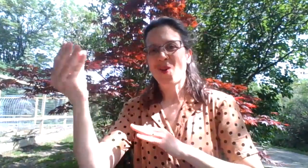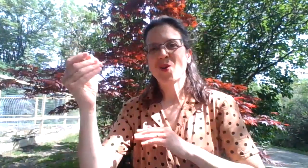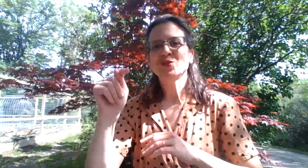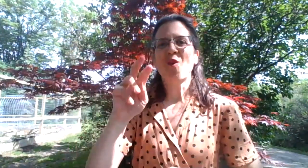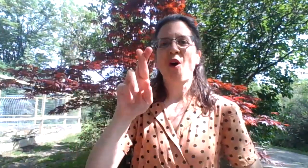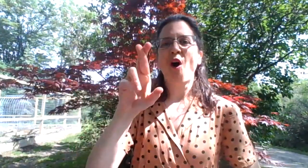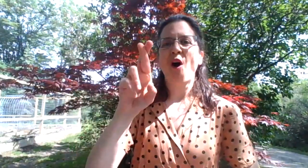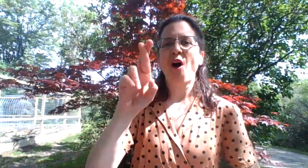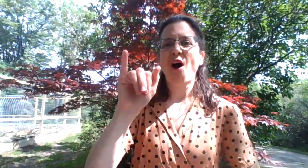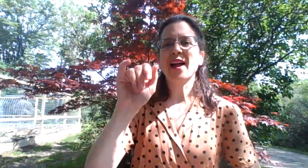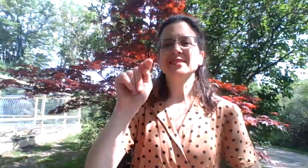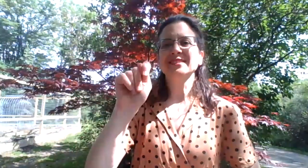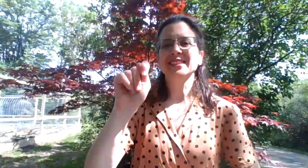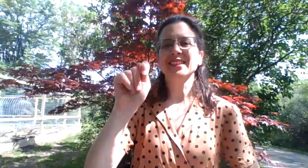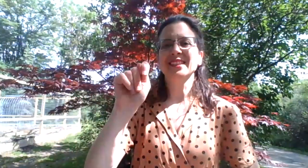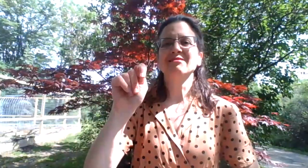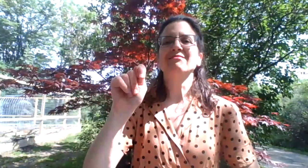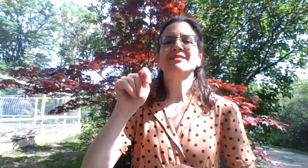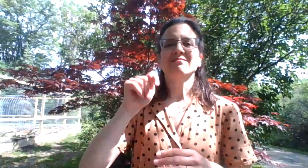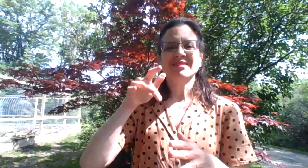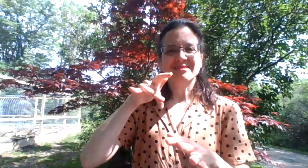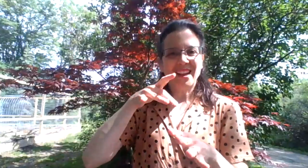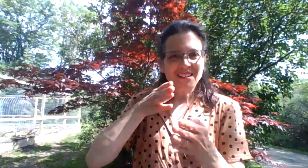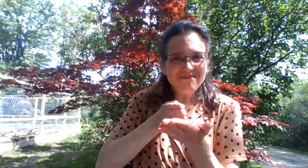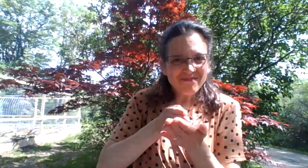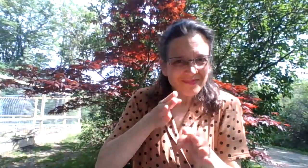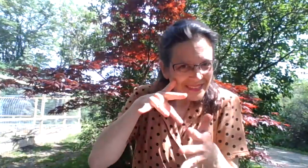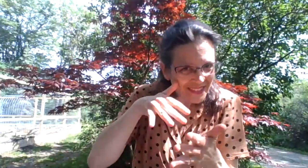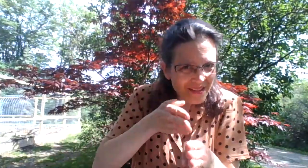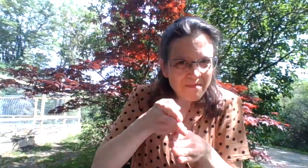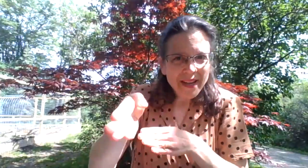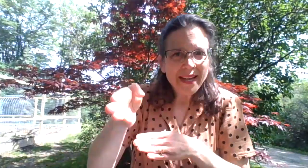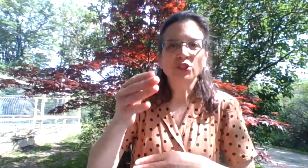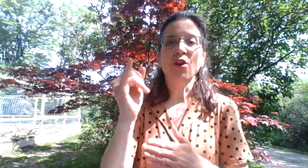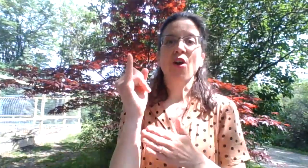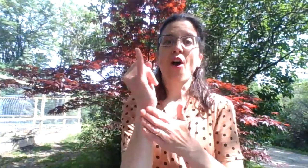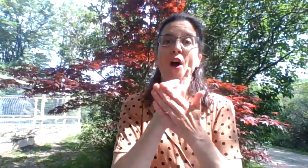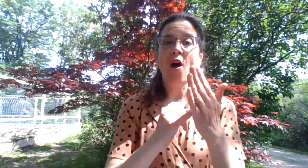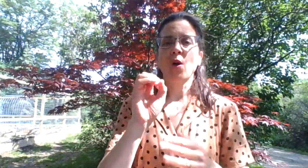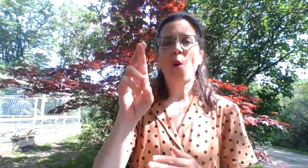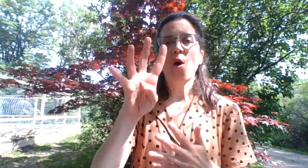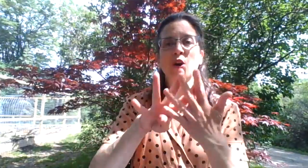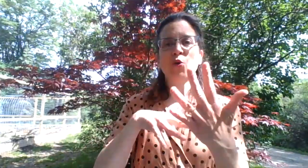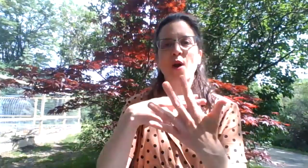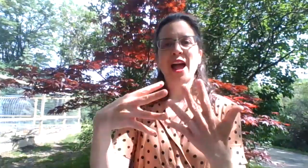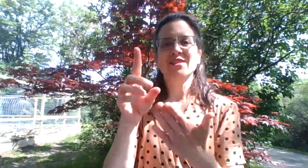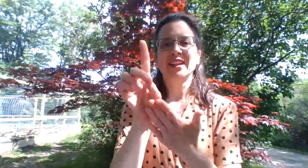Next year, Tao plans to go to RIT and major in art or graphic design.